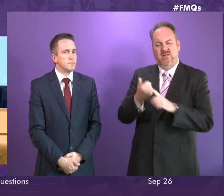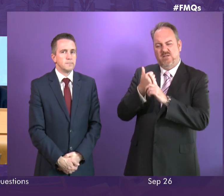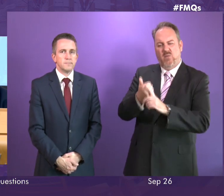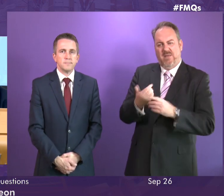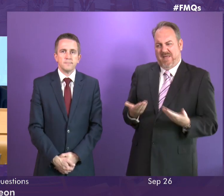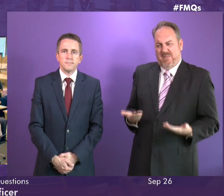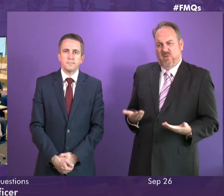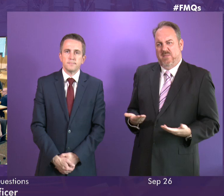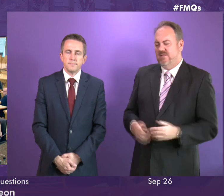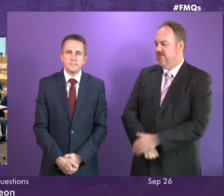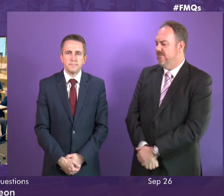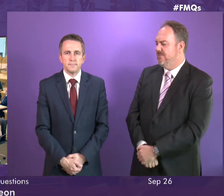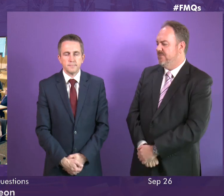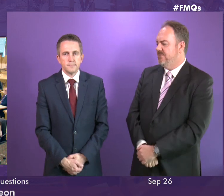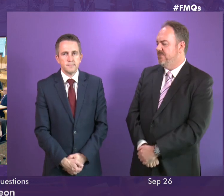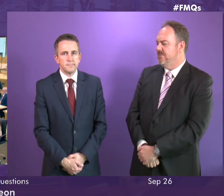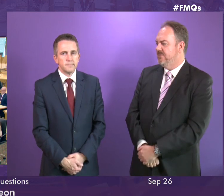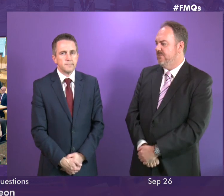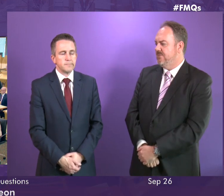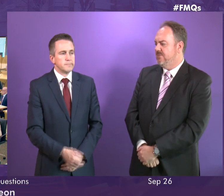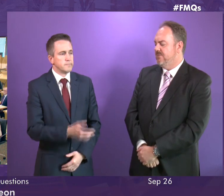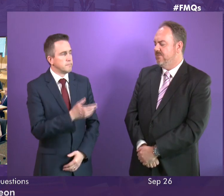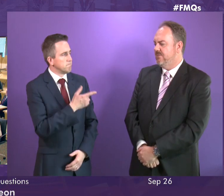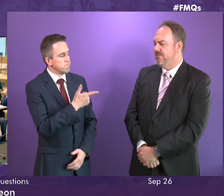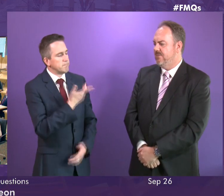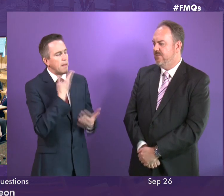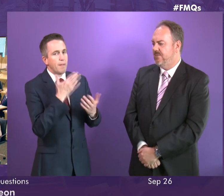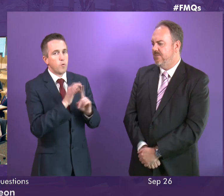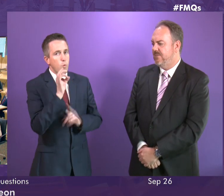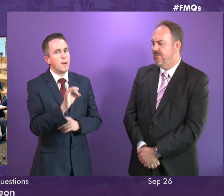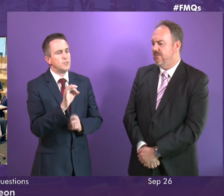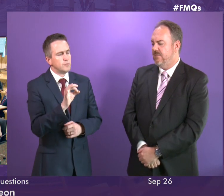The First Minister (Nicola Sturgeon): I thank Gil Paterson for raising the general